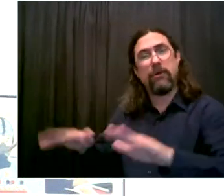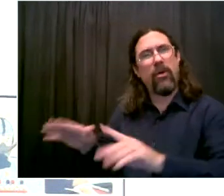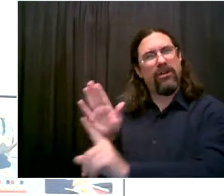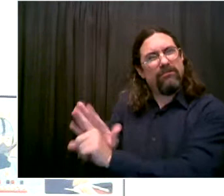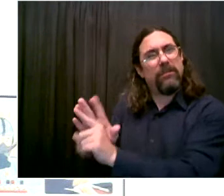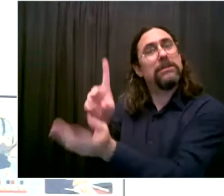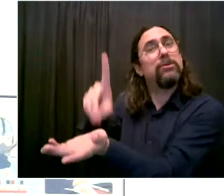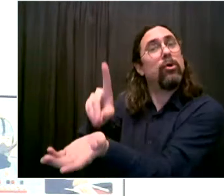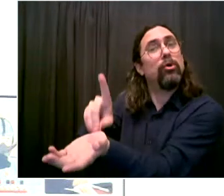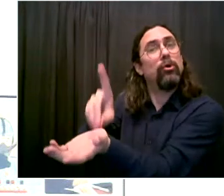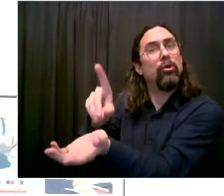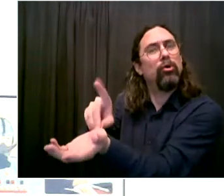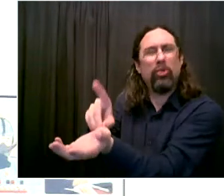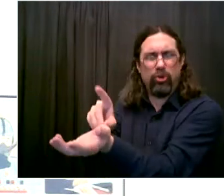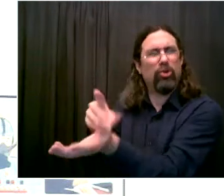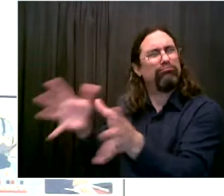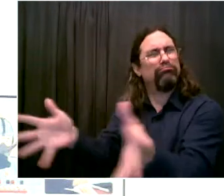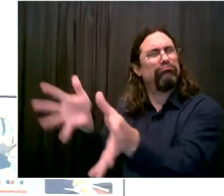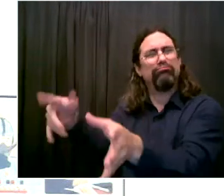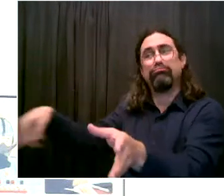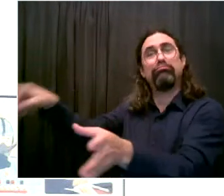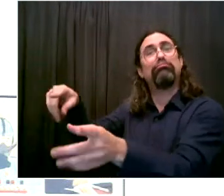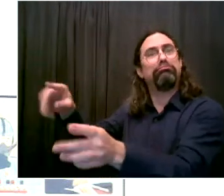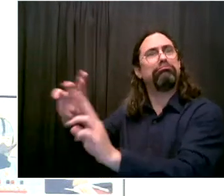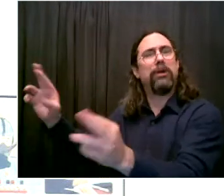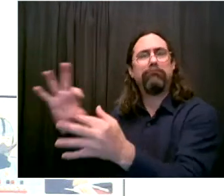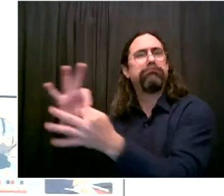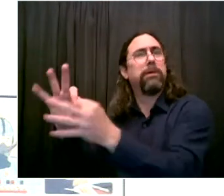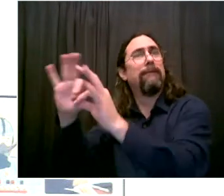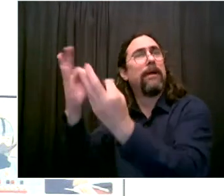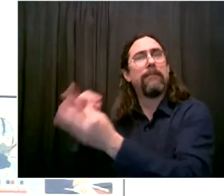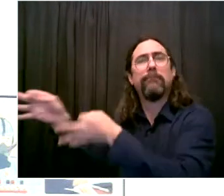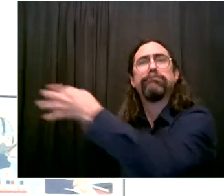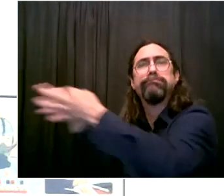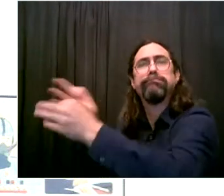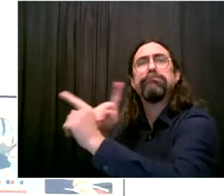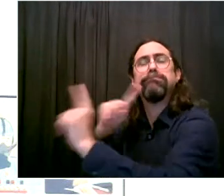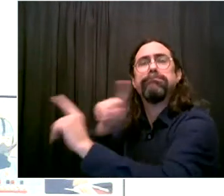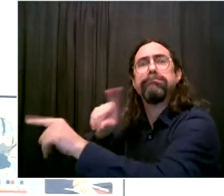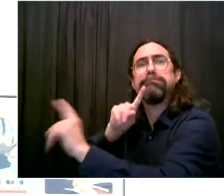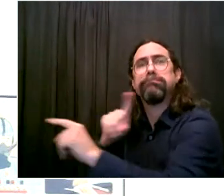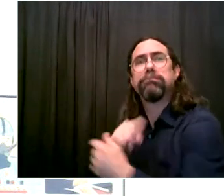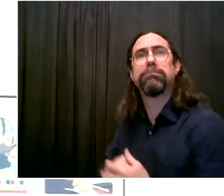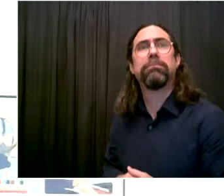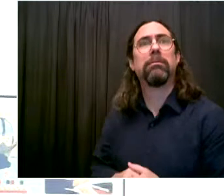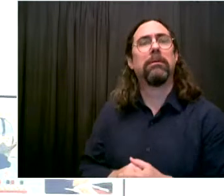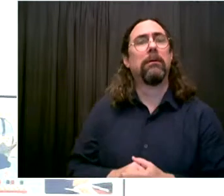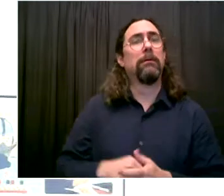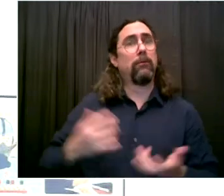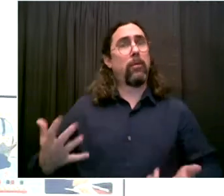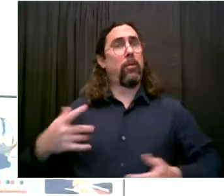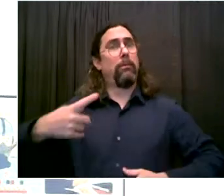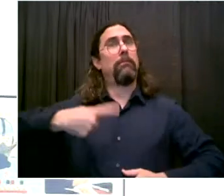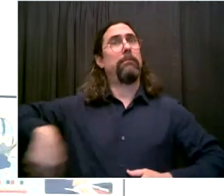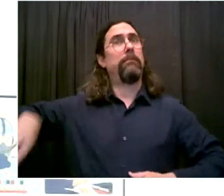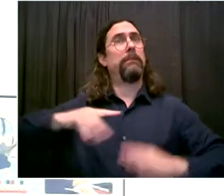COMMUNITY PEDIATRICIANS,